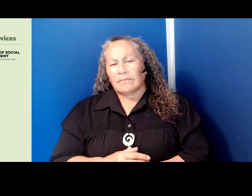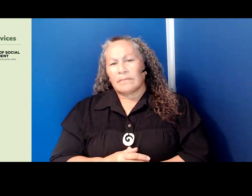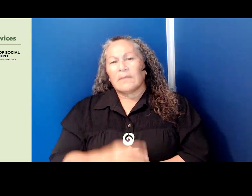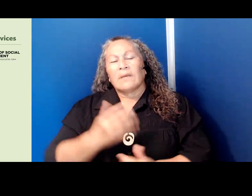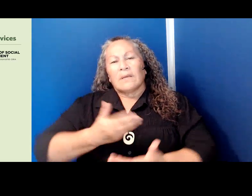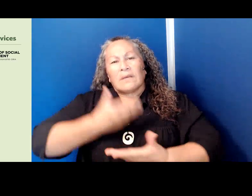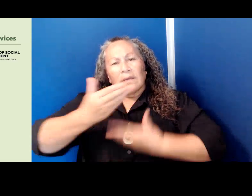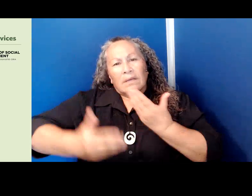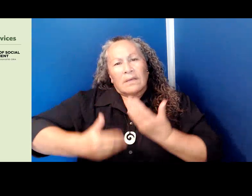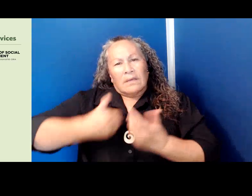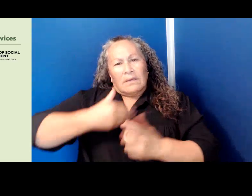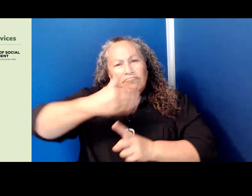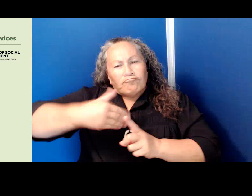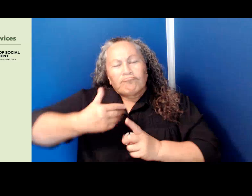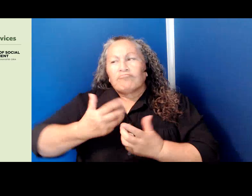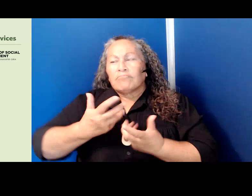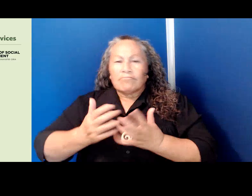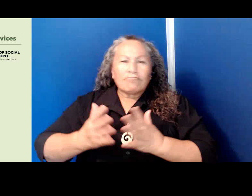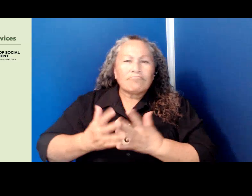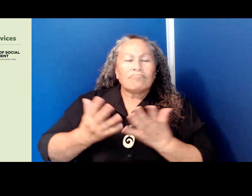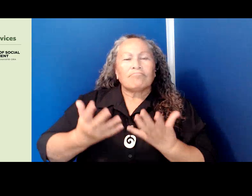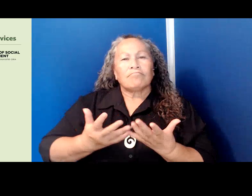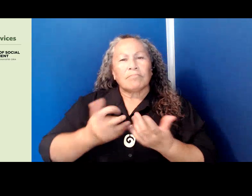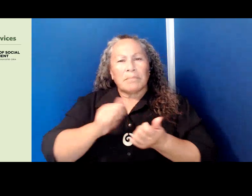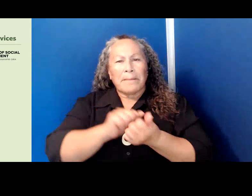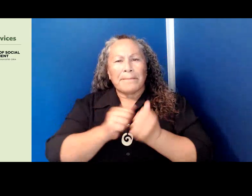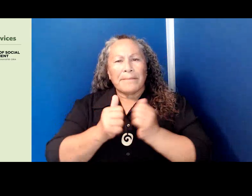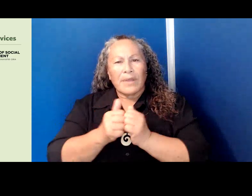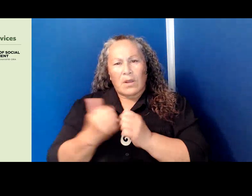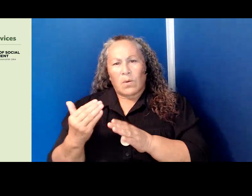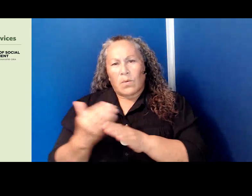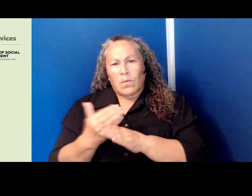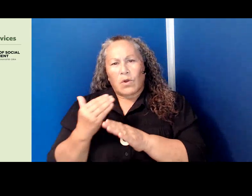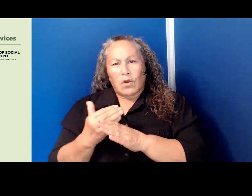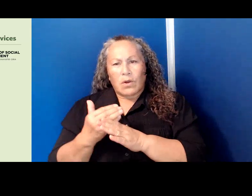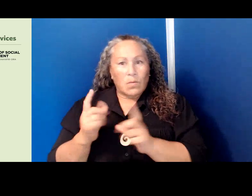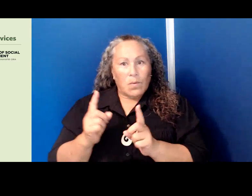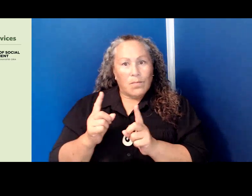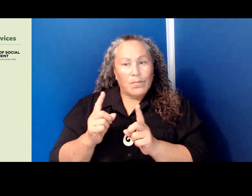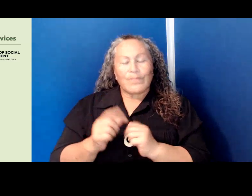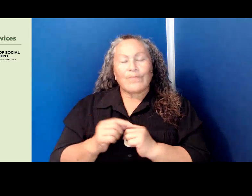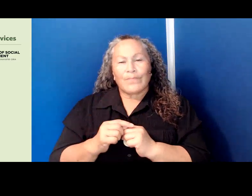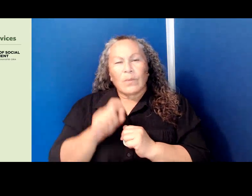how it came about, a little bit about peer workers, so who we will hear from directly